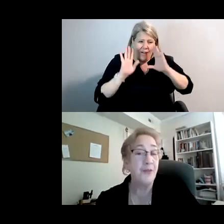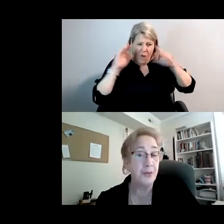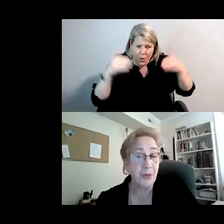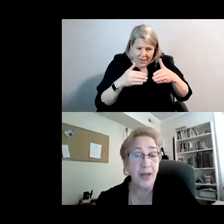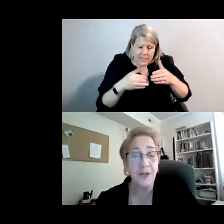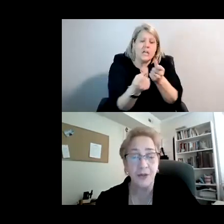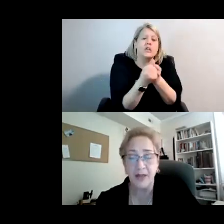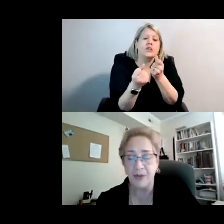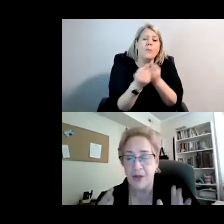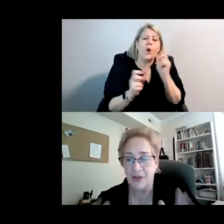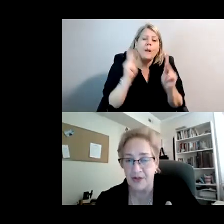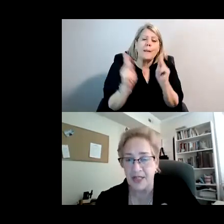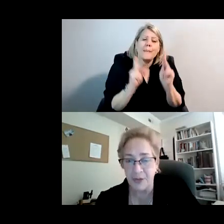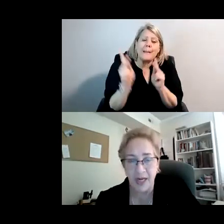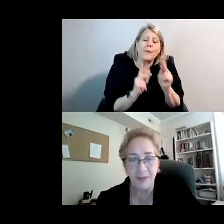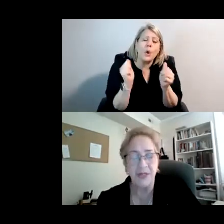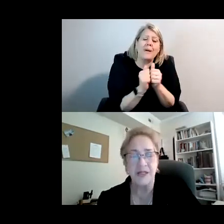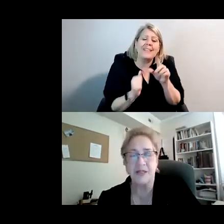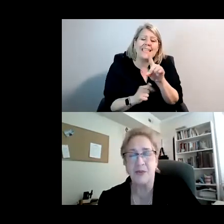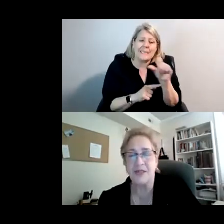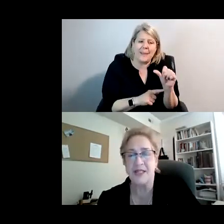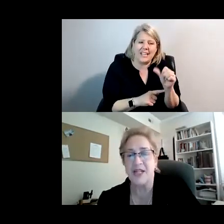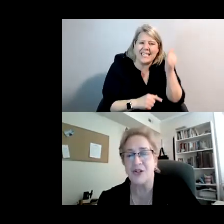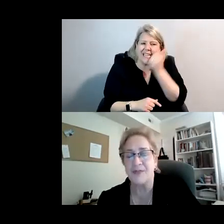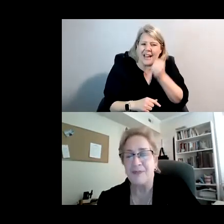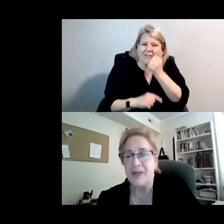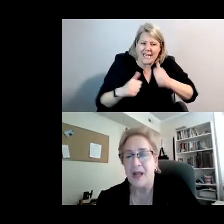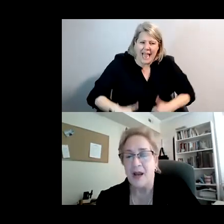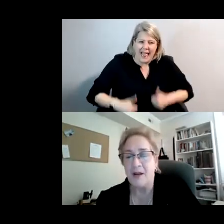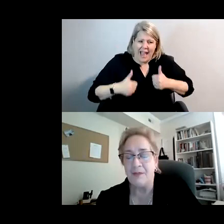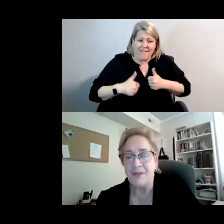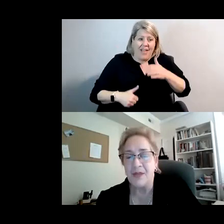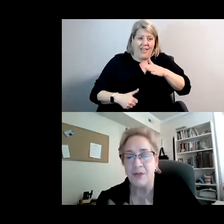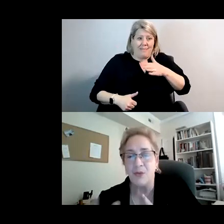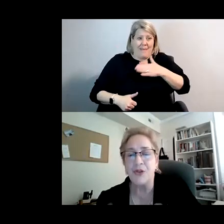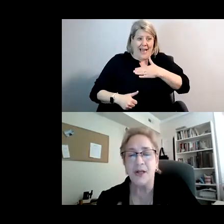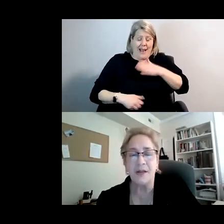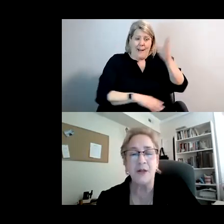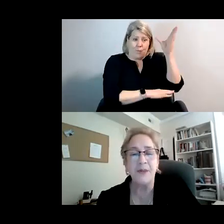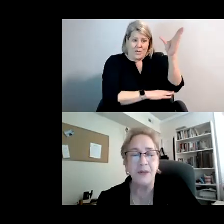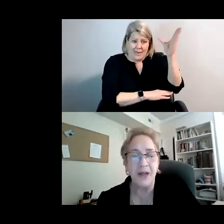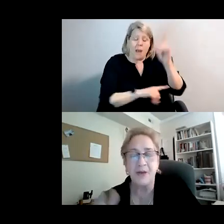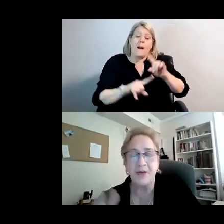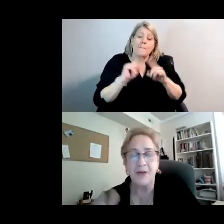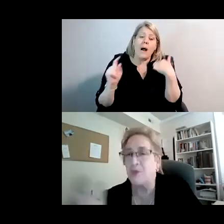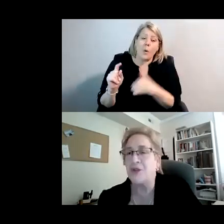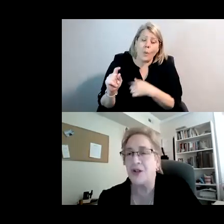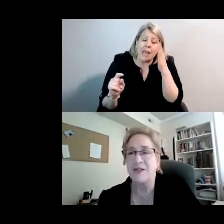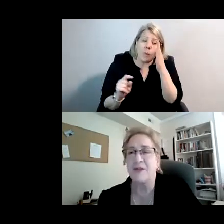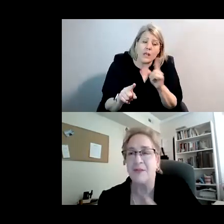on a very practical level. That's what I bring to this presentation, but we'll talk a little bit about, Morgan will talk a little bit